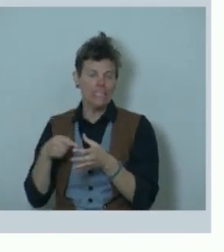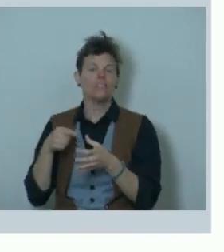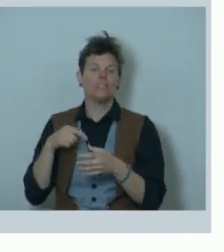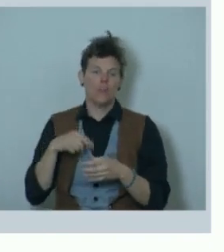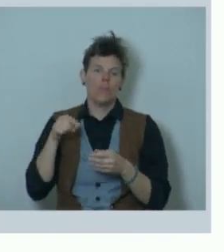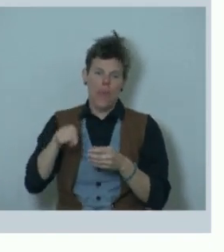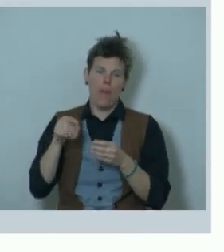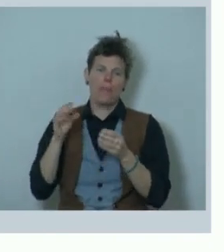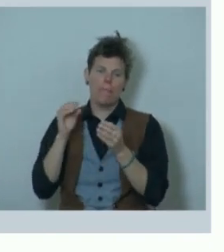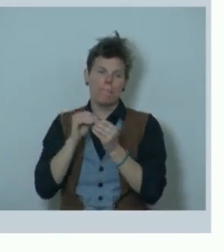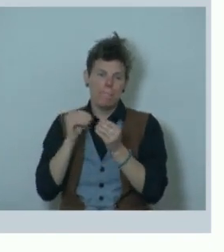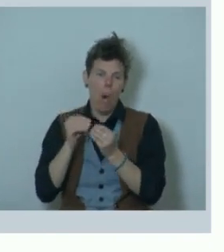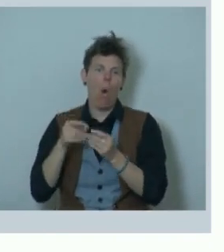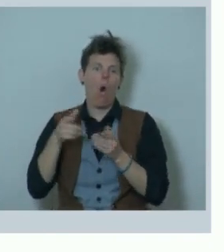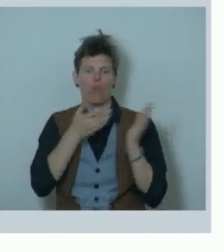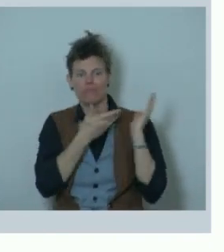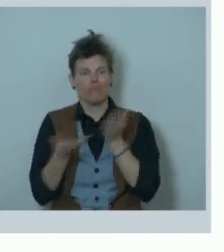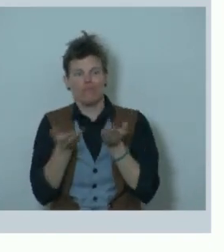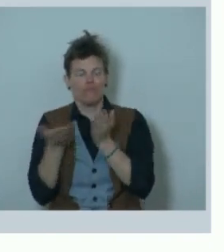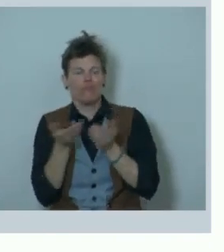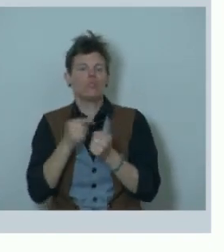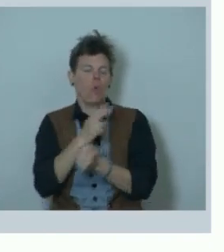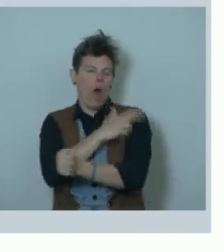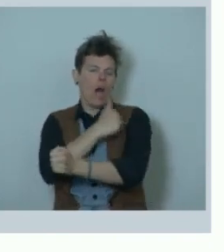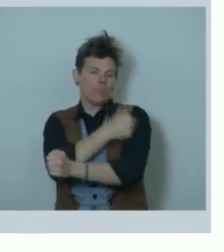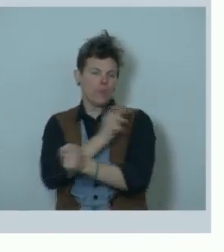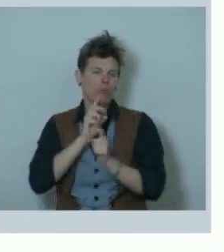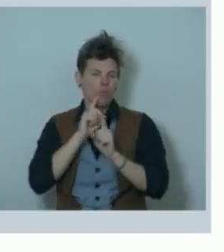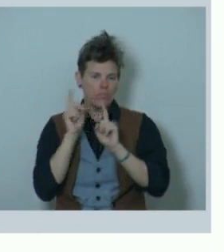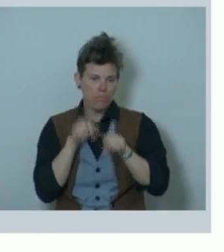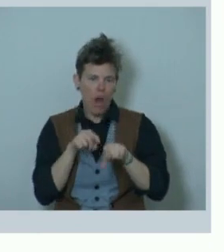WHAT ELSE DO THEY DO? CREATE MORE HOSPITAL CARE RESPONSES.